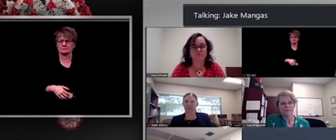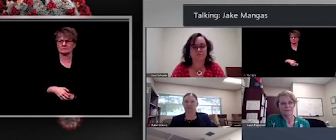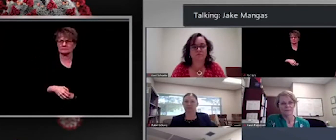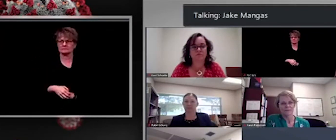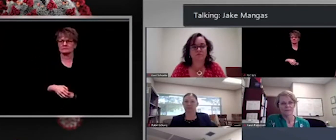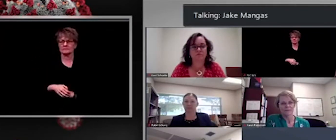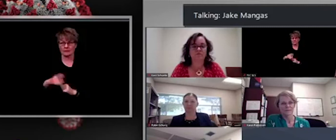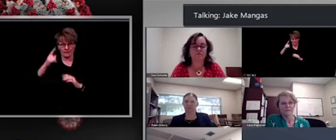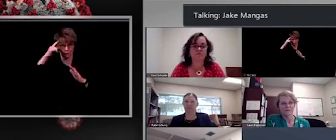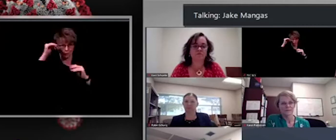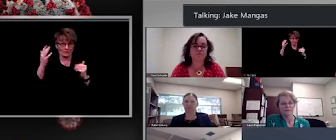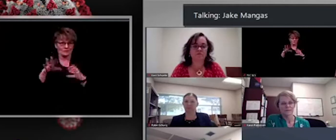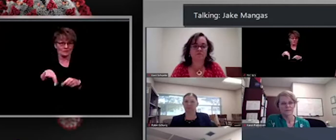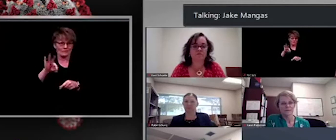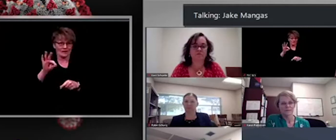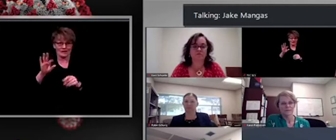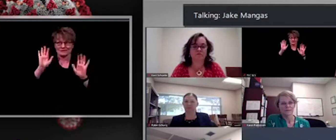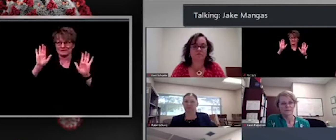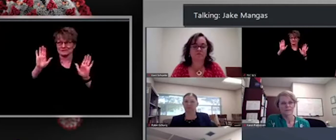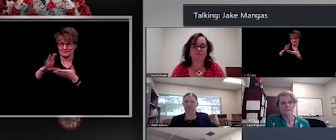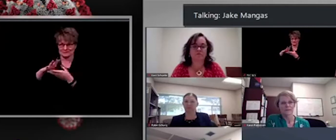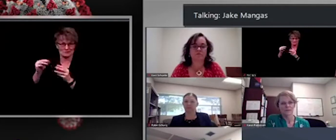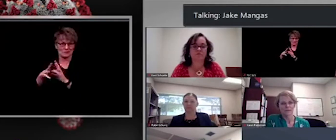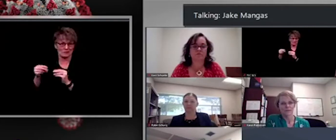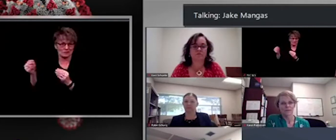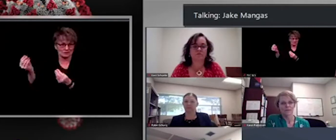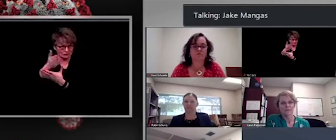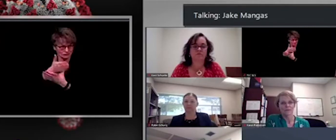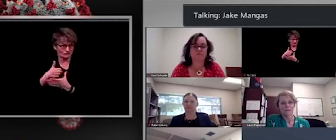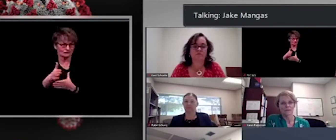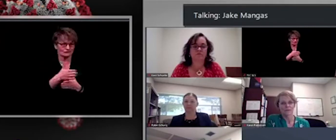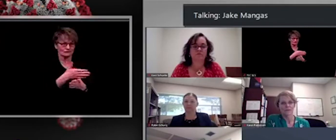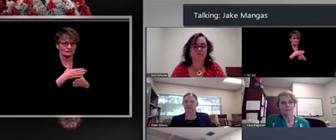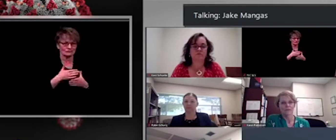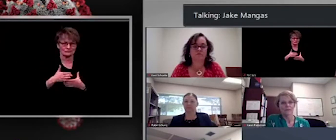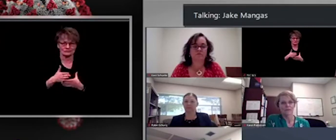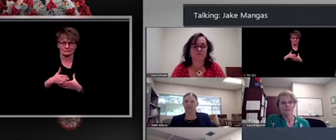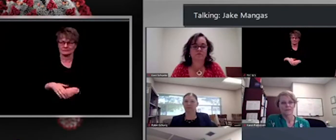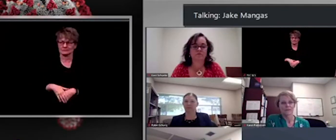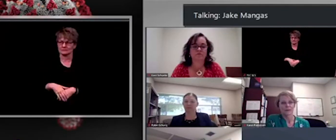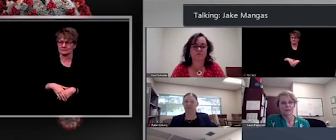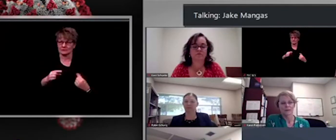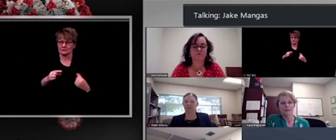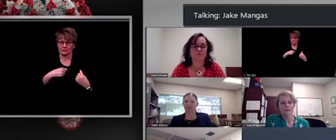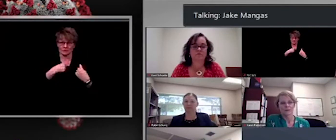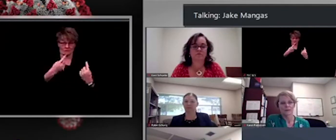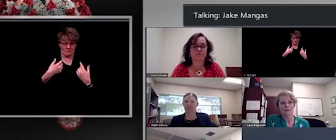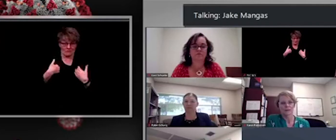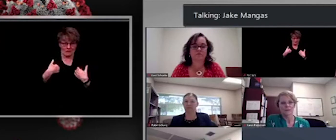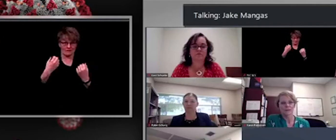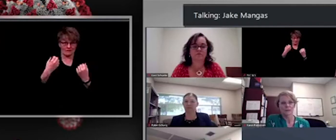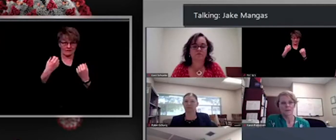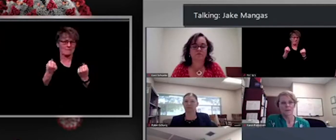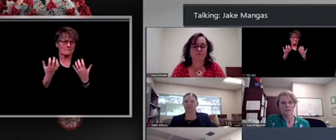we have some actual stories that have come in the form of gratitude from 250 emails that